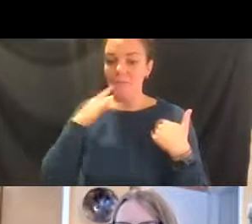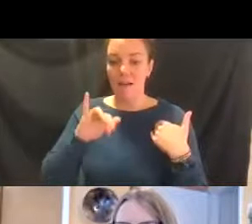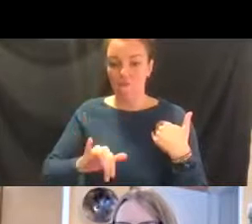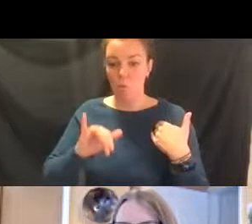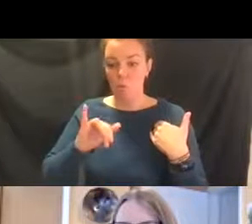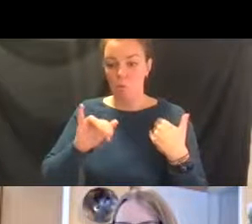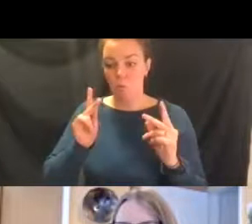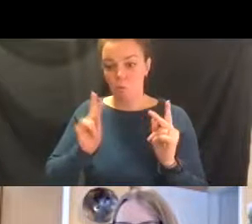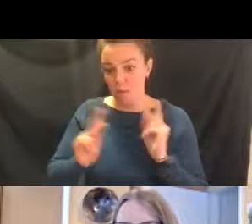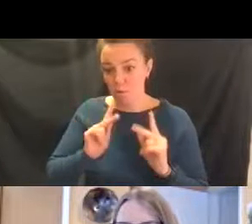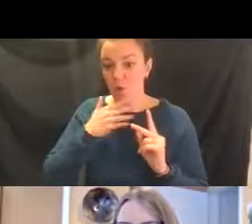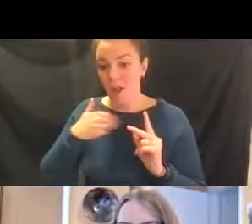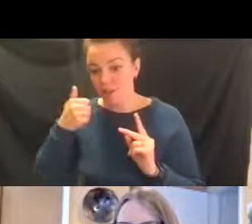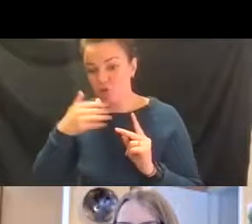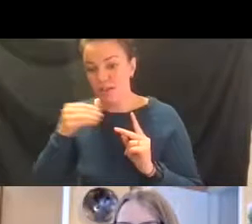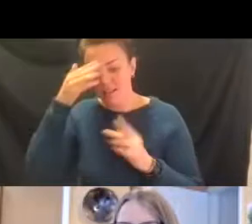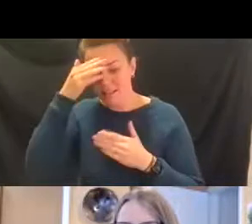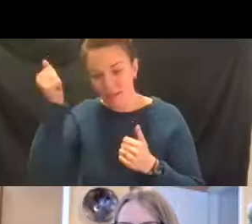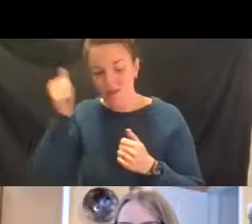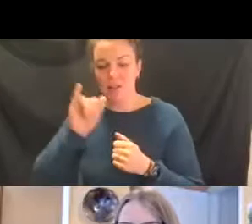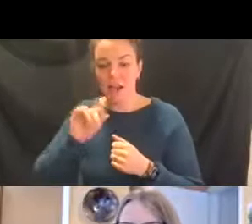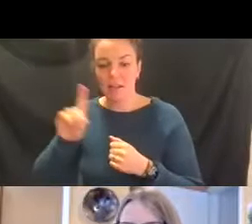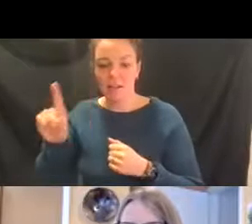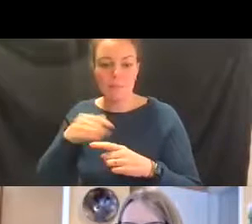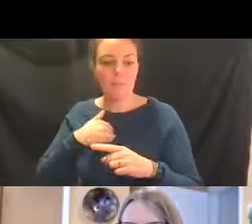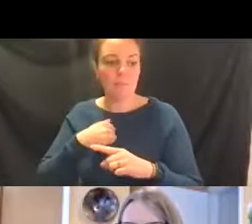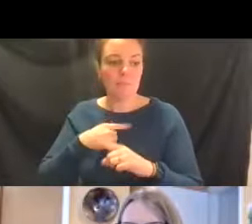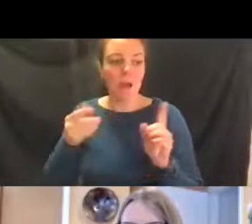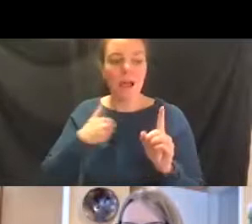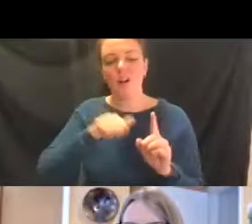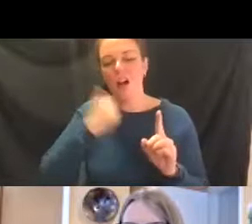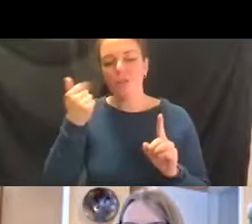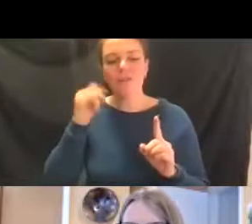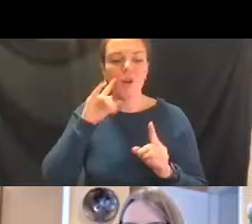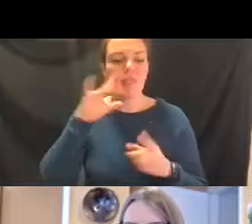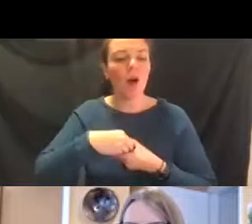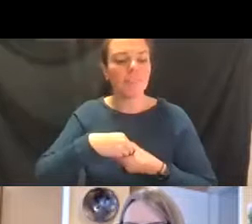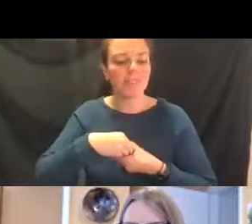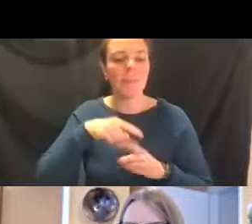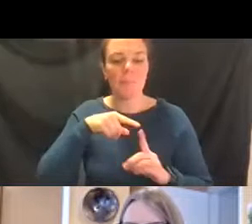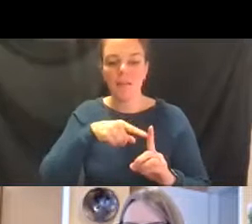are aging and dementia and IDD. There's others especially autism where they'll repetitively ask